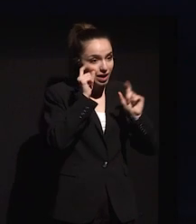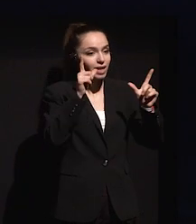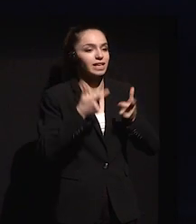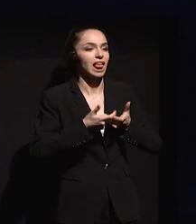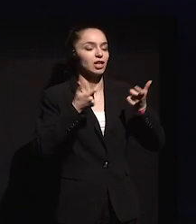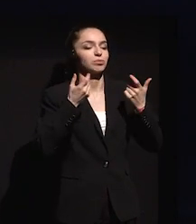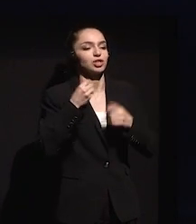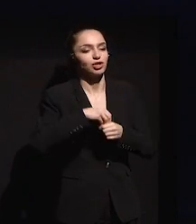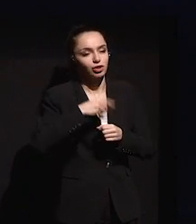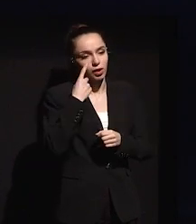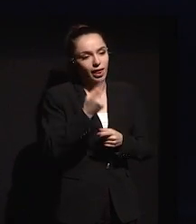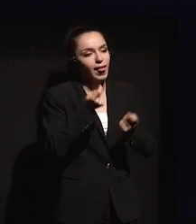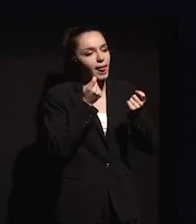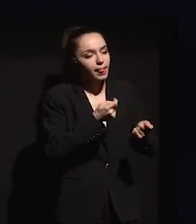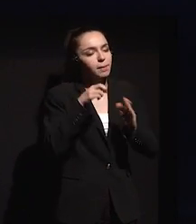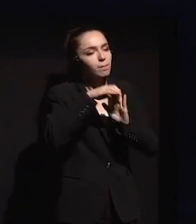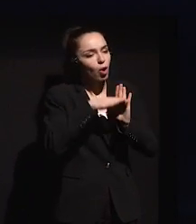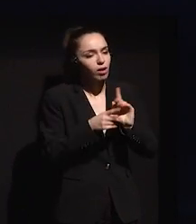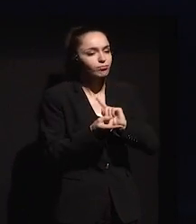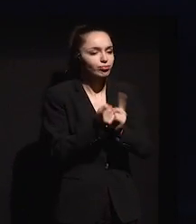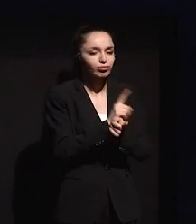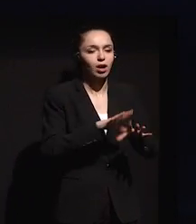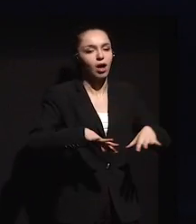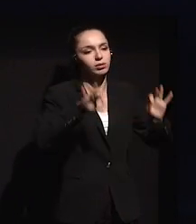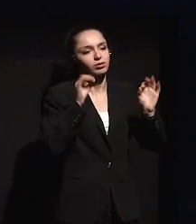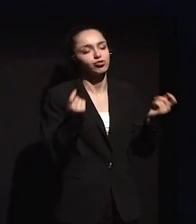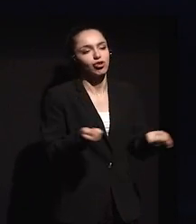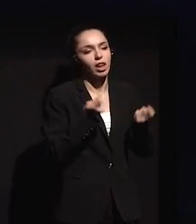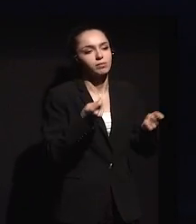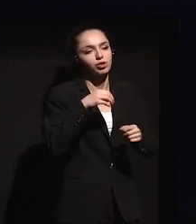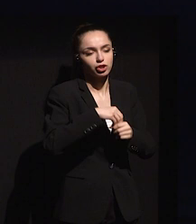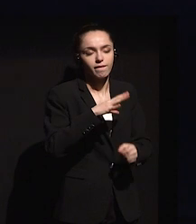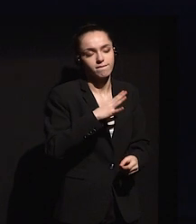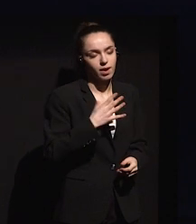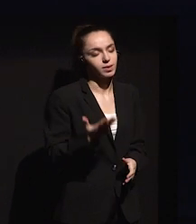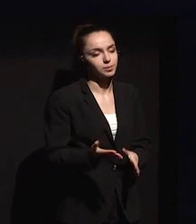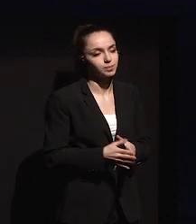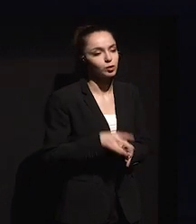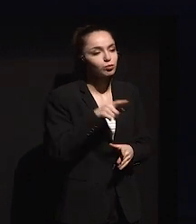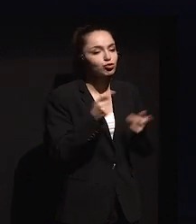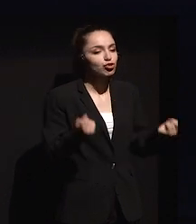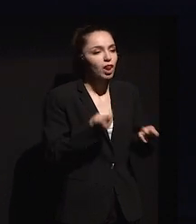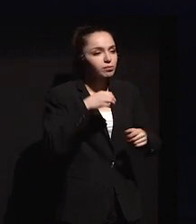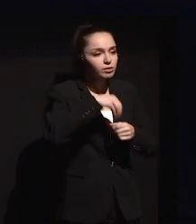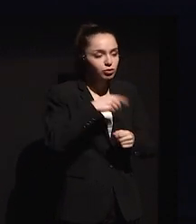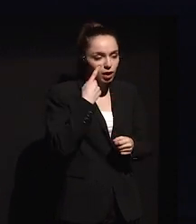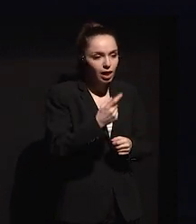among sector professionals working in culture and art institutions. We believe that these activities